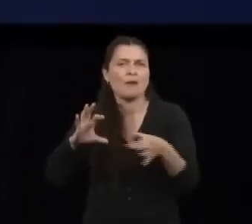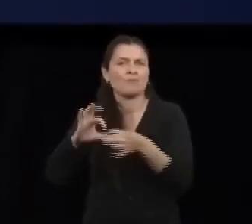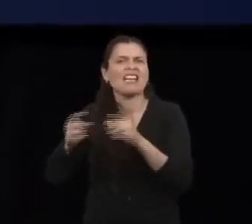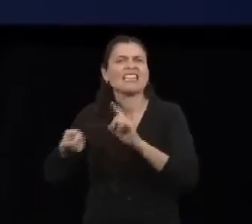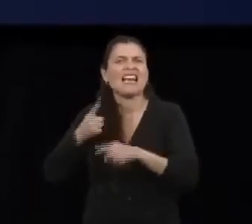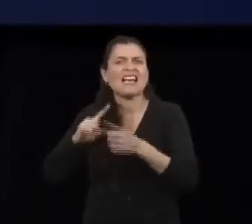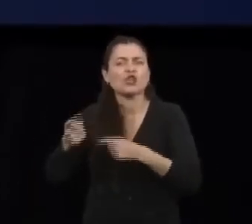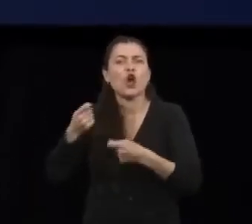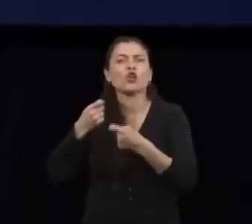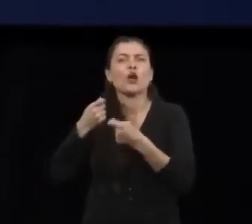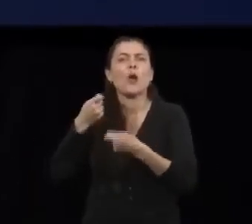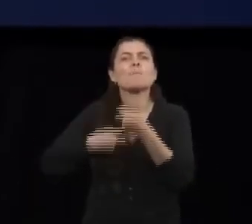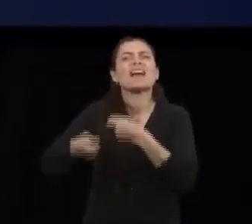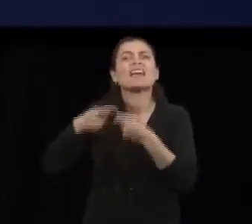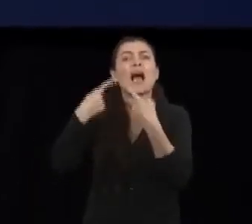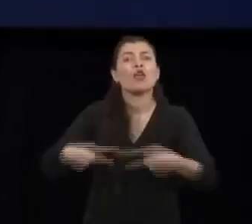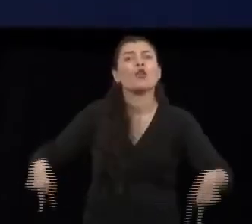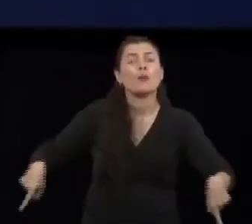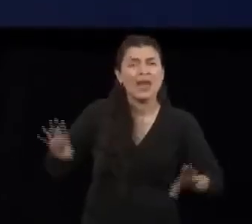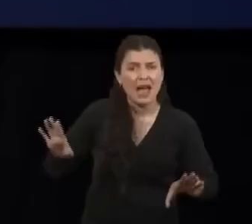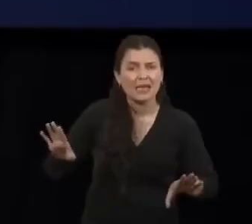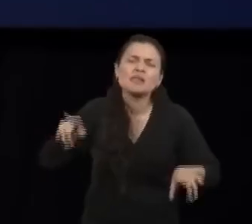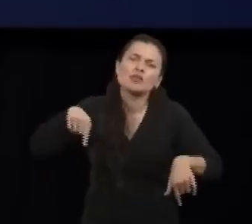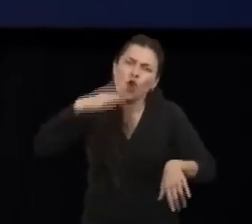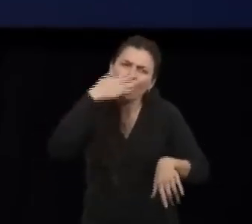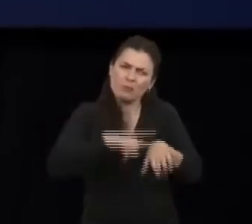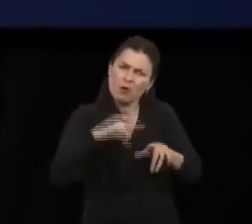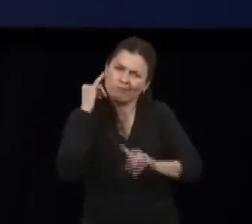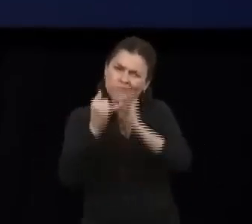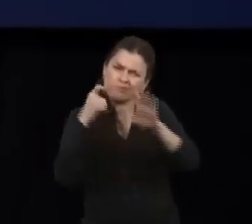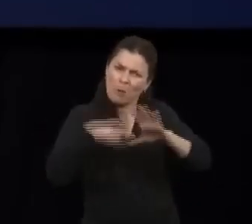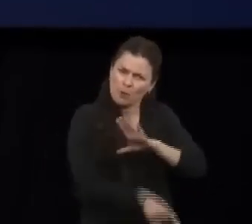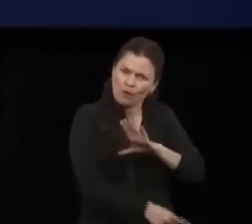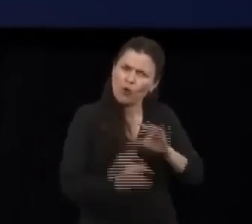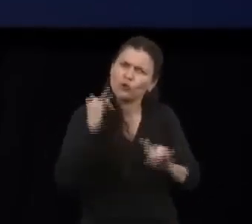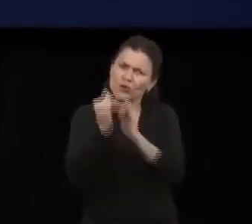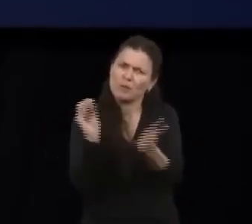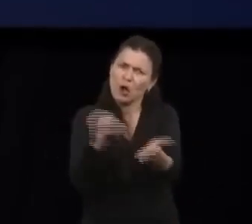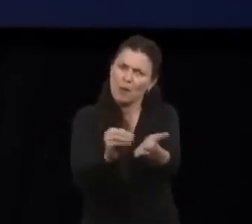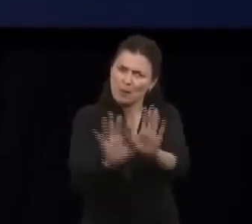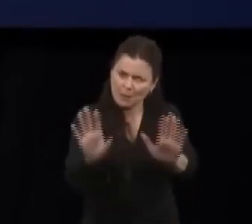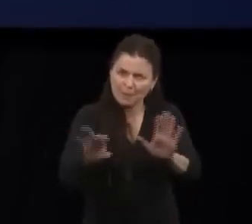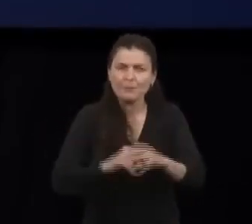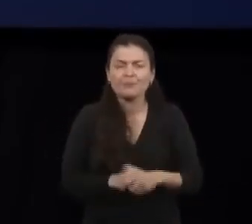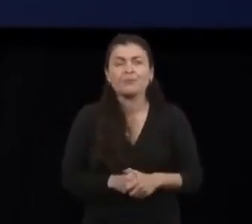in more detail, and the money acquisition power is determined